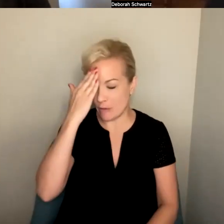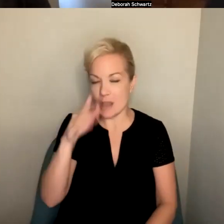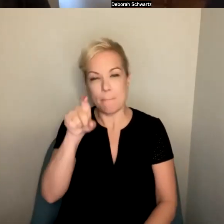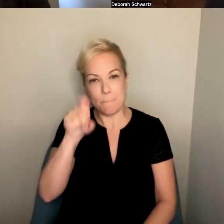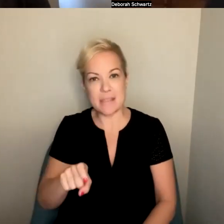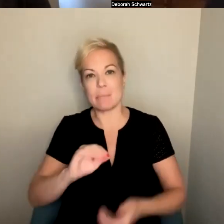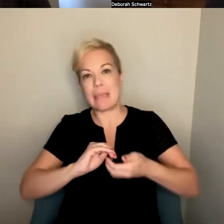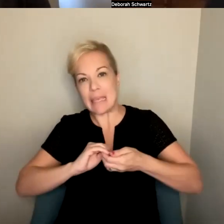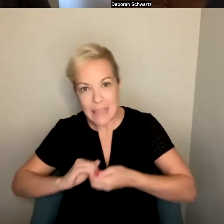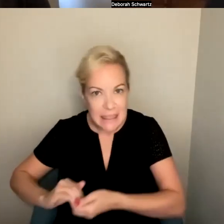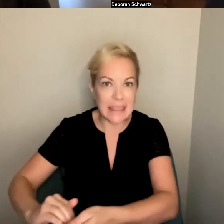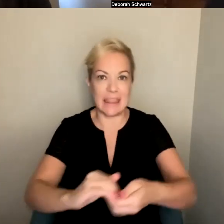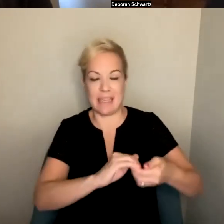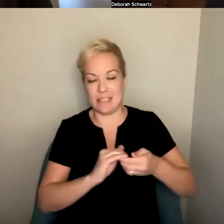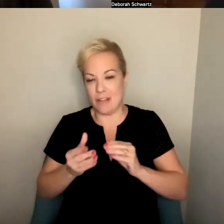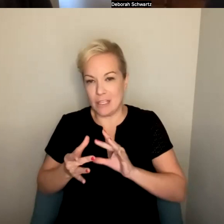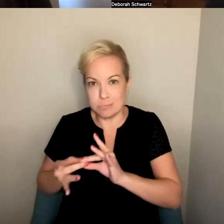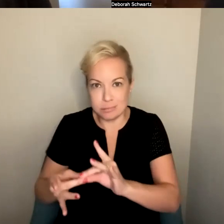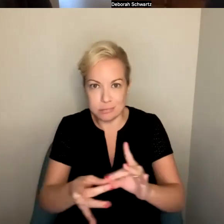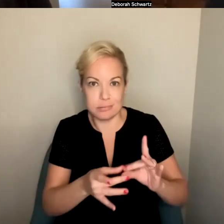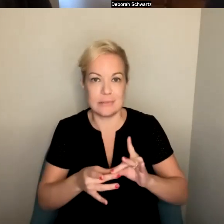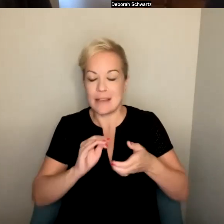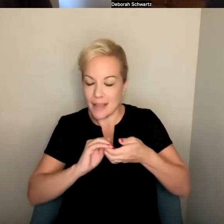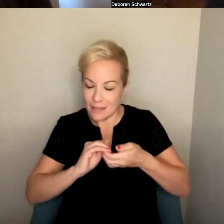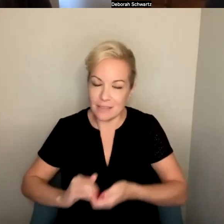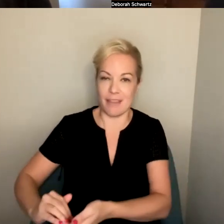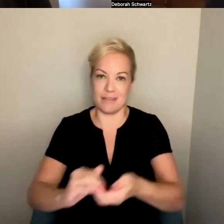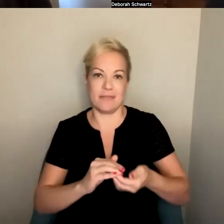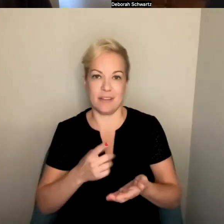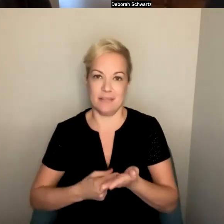you know, and and that's why I take that point that I kind of